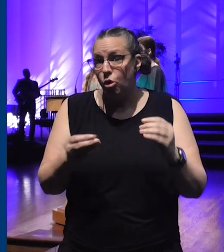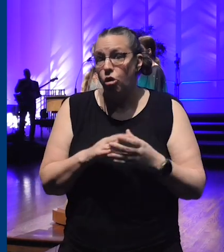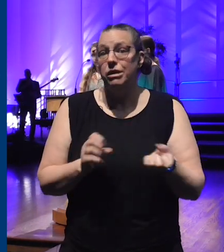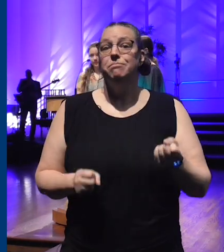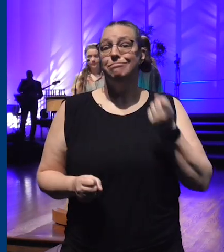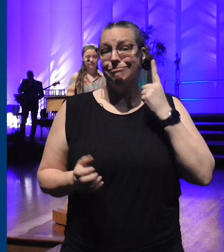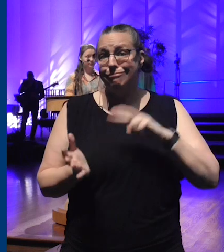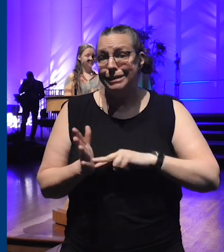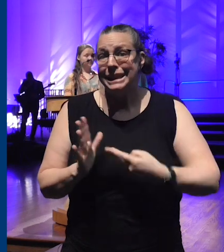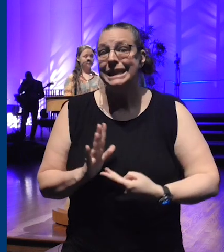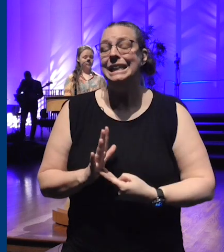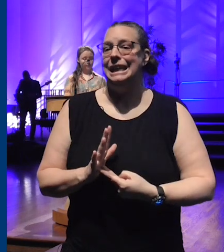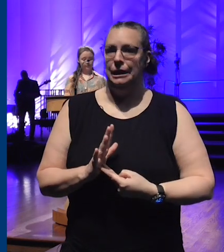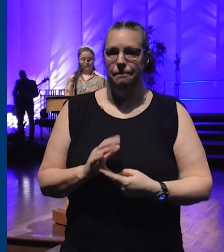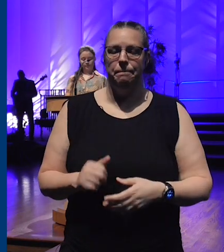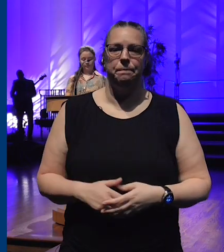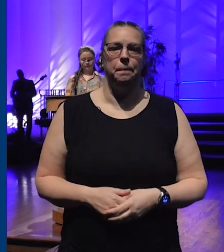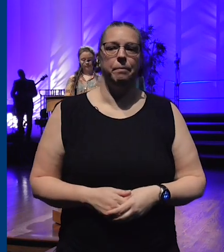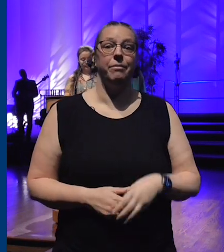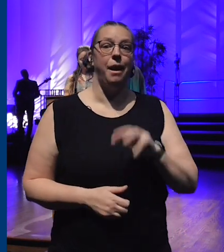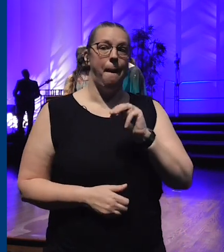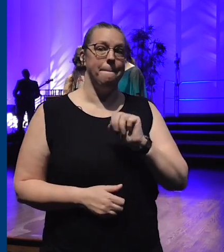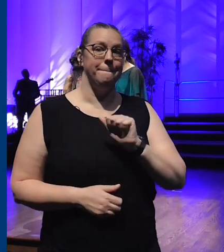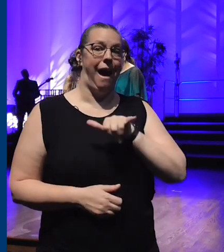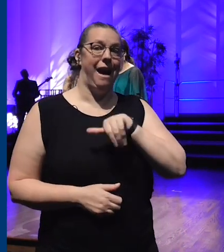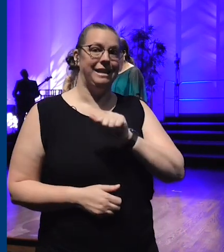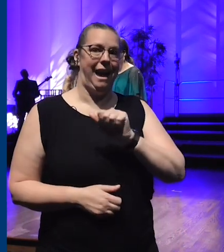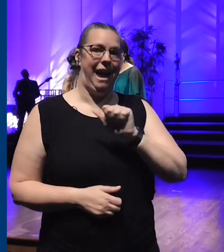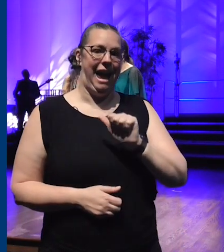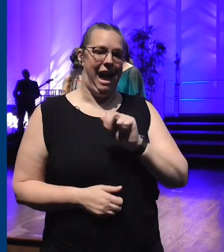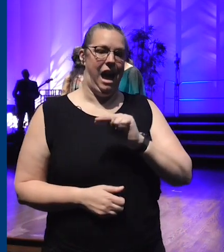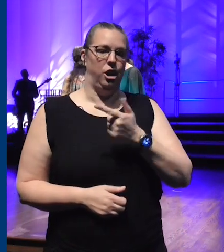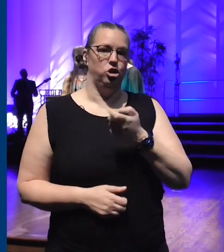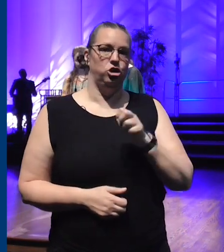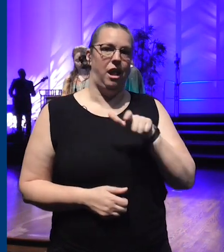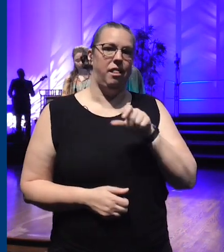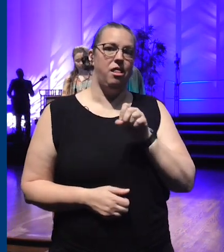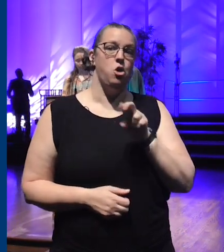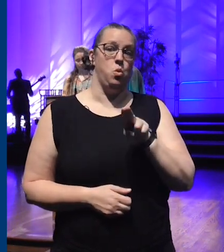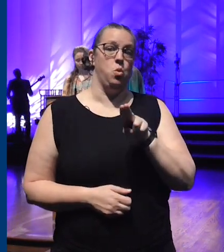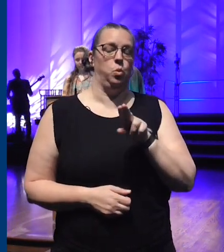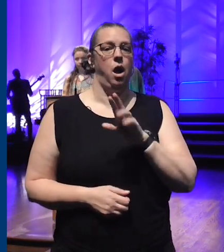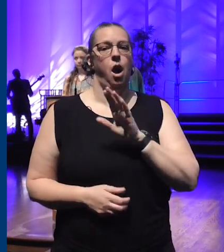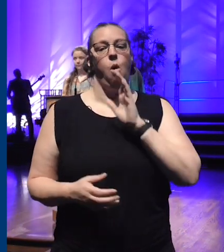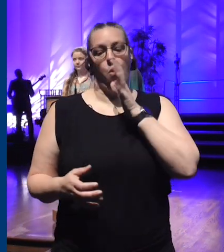its meaning and from Maya Angelou a woman in harmony with her spirit is like a river